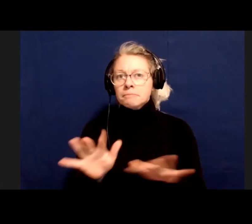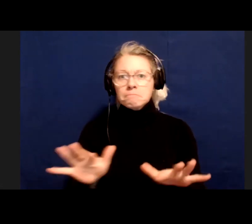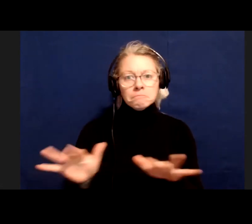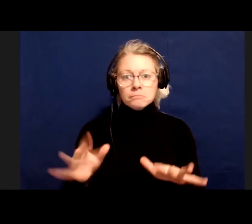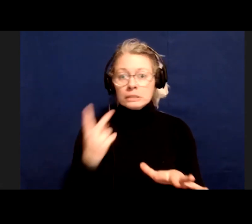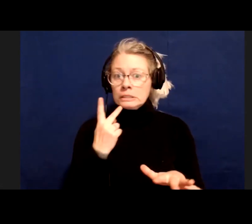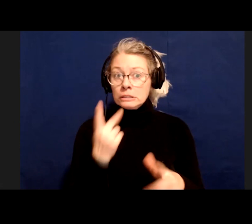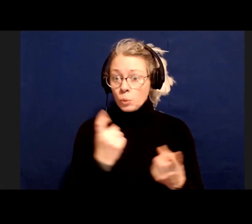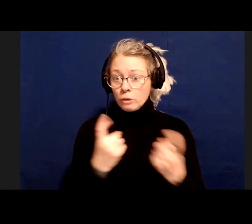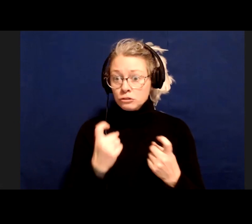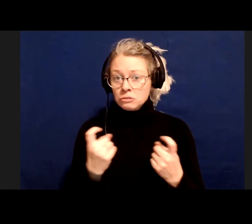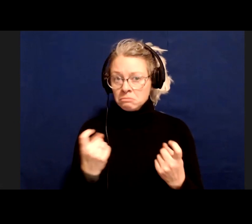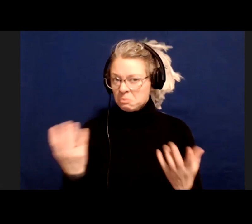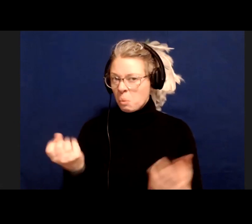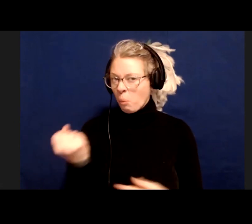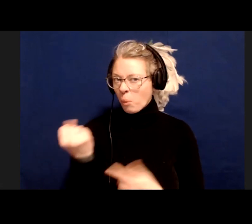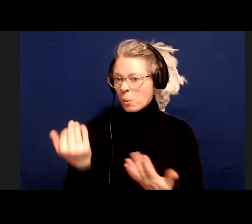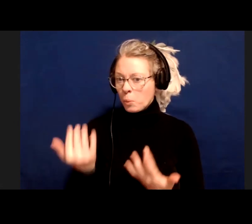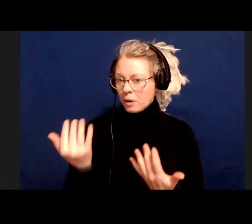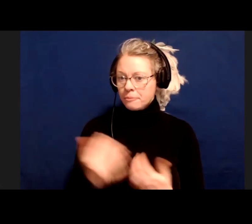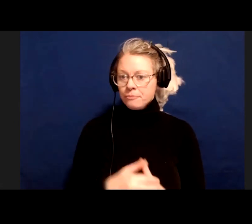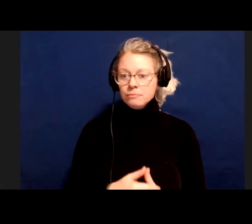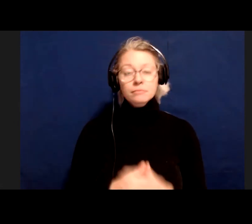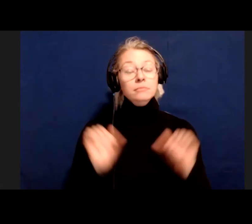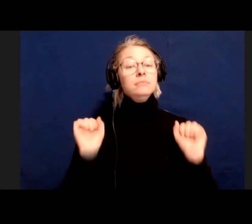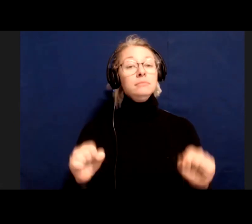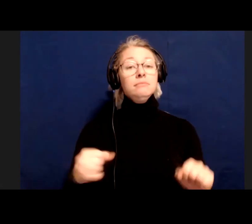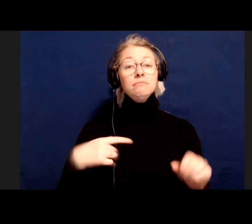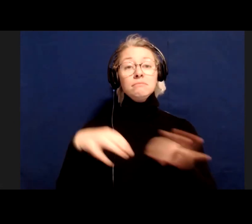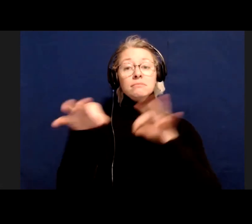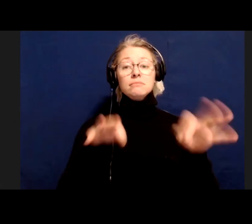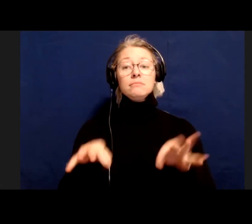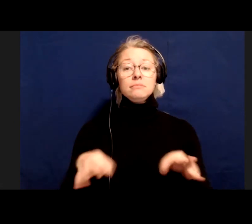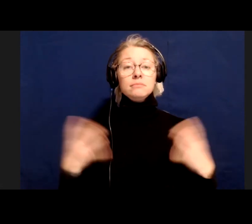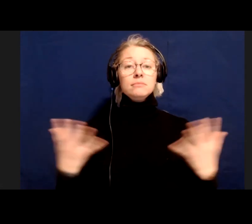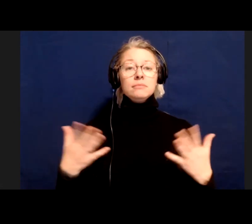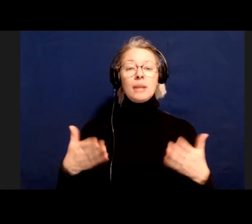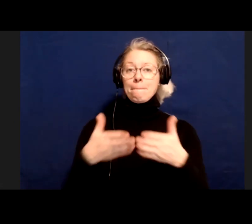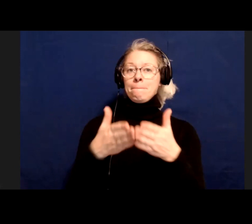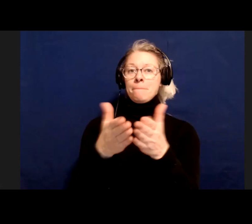any questions that come to you, I'll tell you a little bit more about public art. In